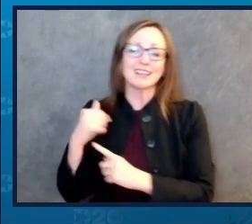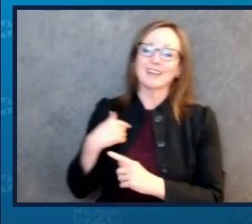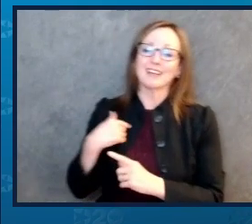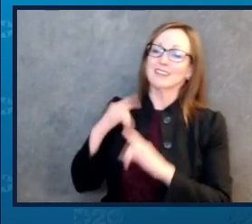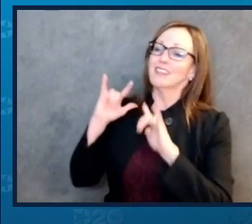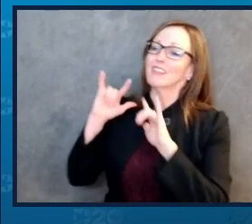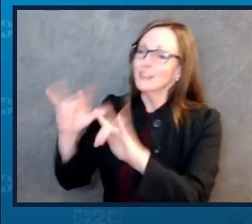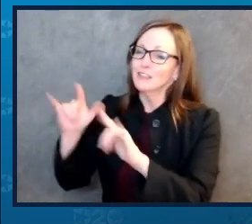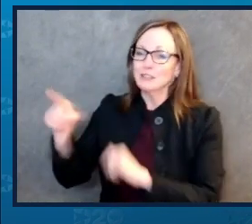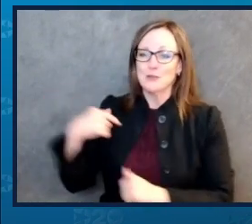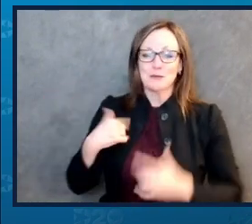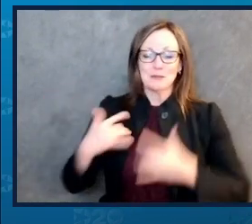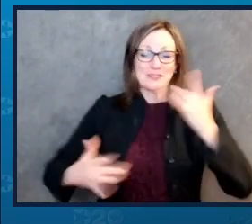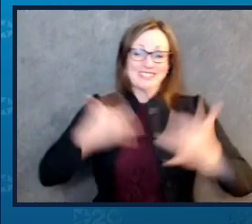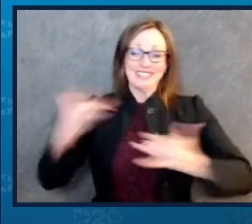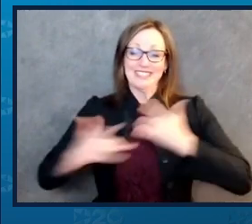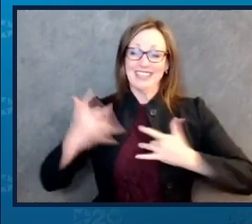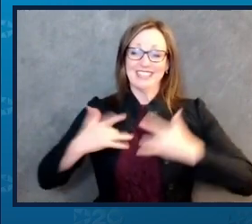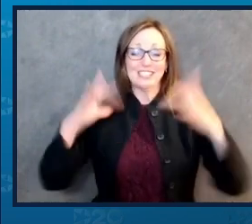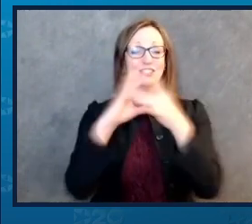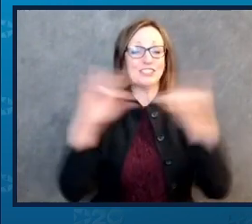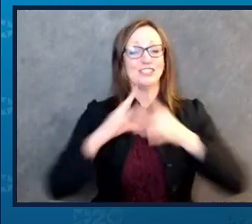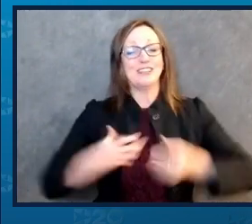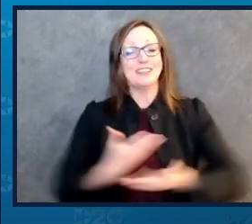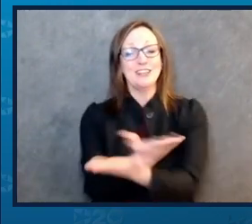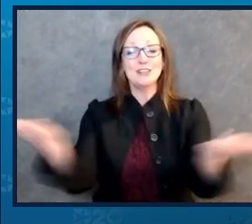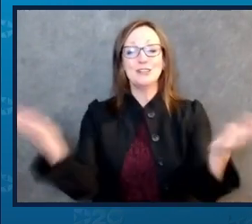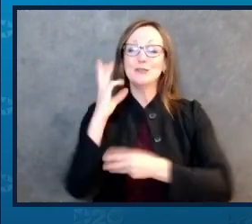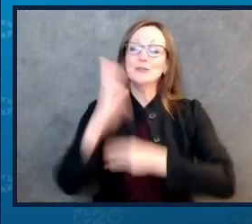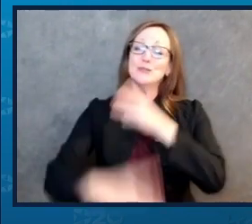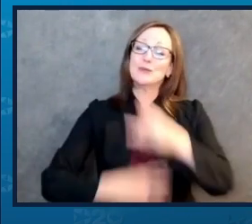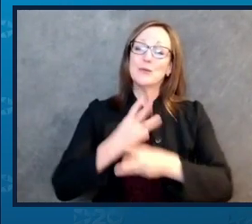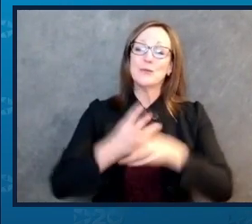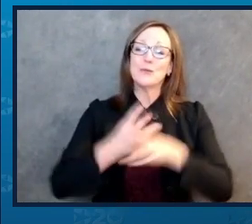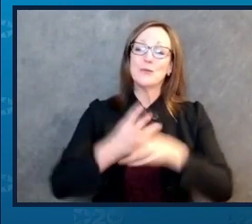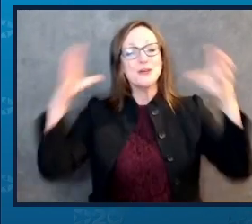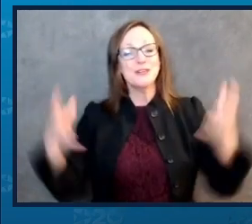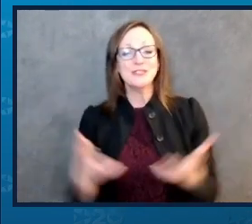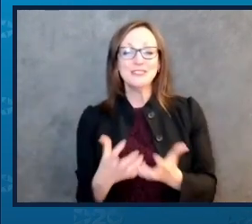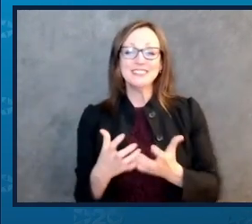WE CANNOT BE MORE KITED TO SHARE YOU WITH THE WORLD AS THE NEXT